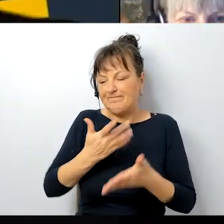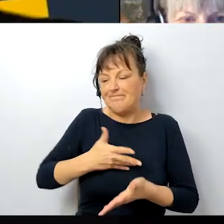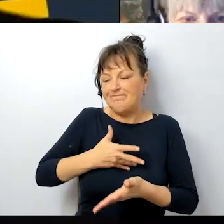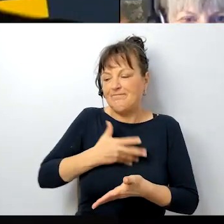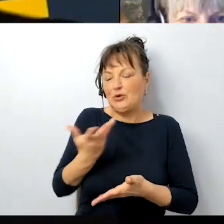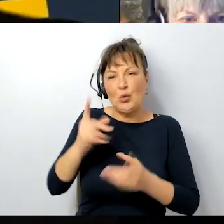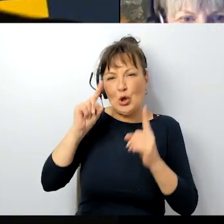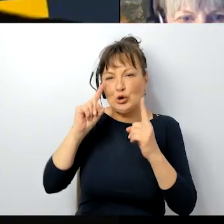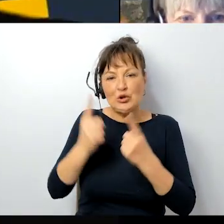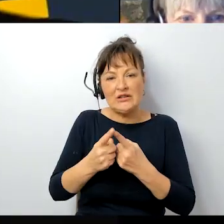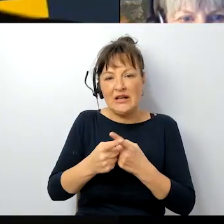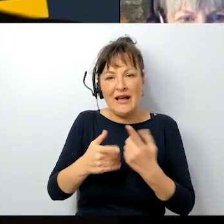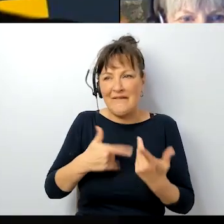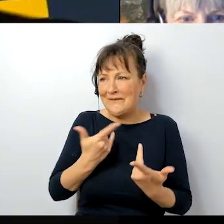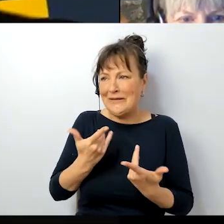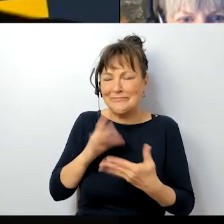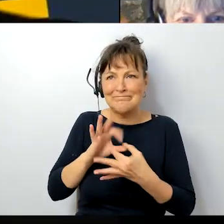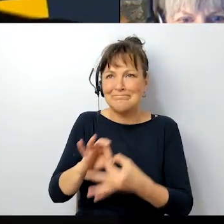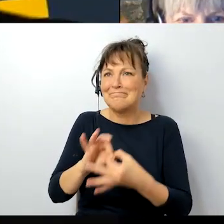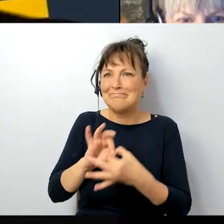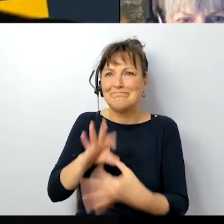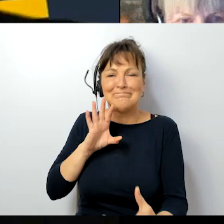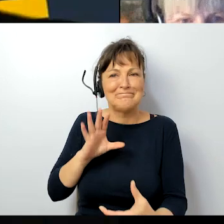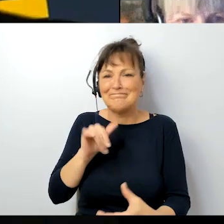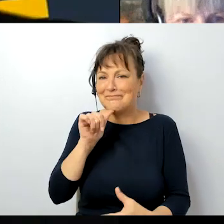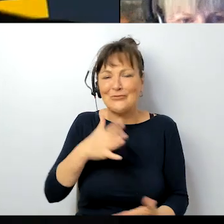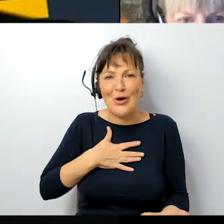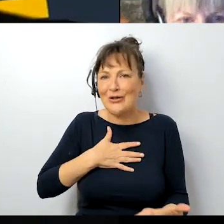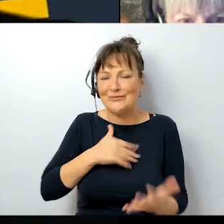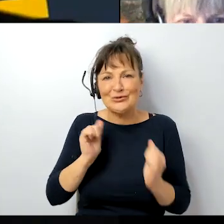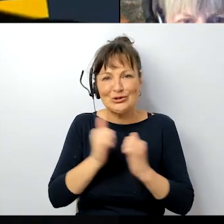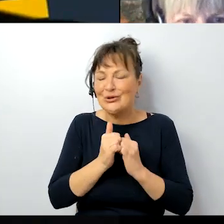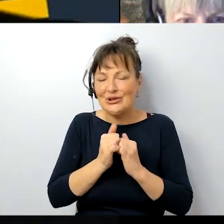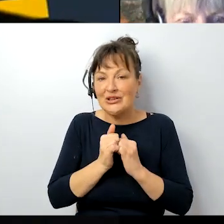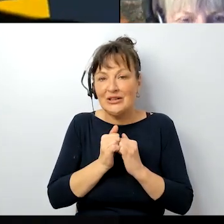I was looking for an apprenticeship after I decided to drop out of university when